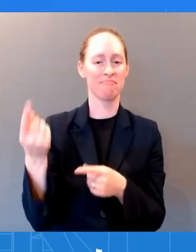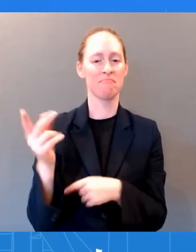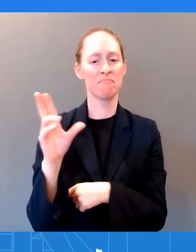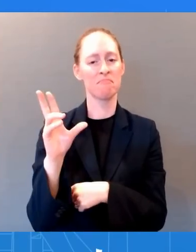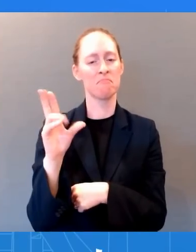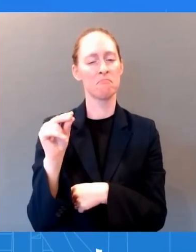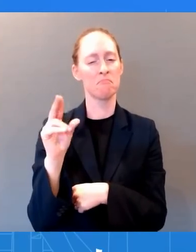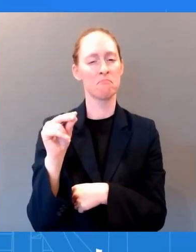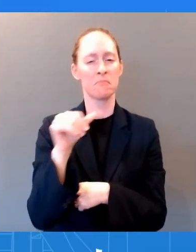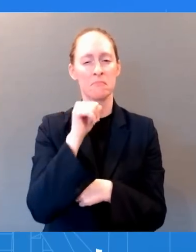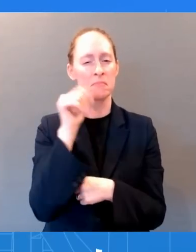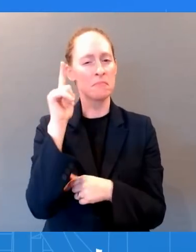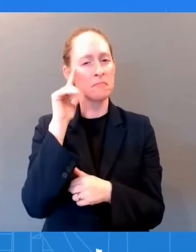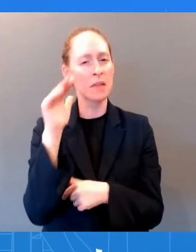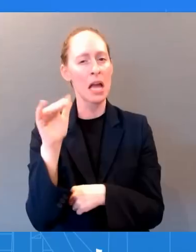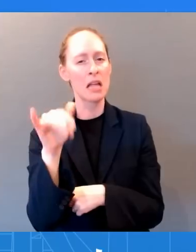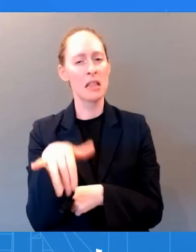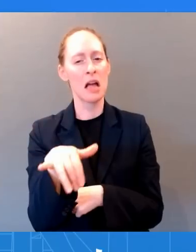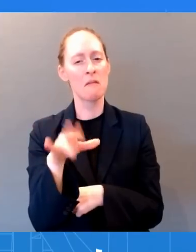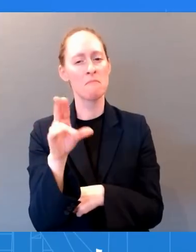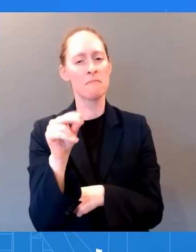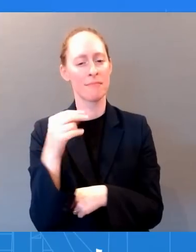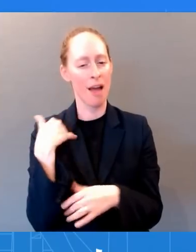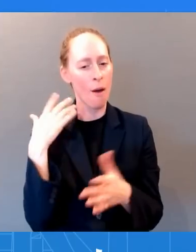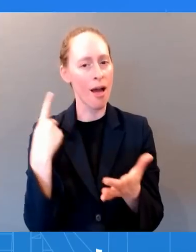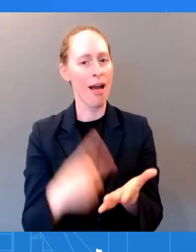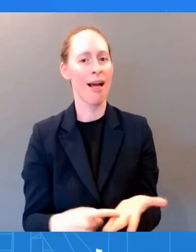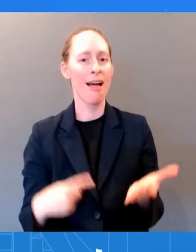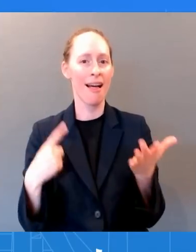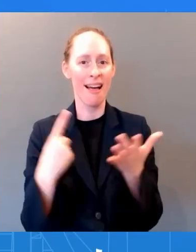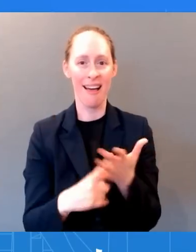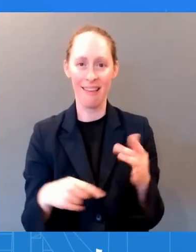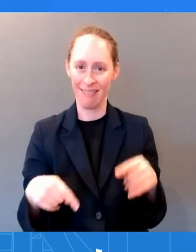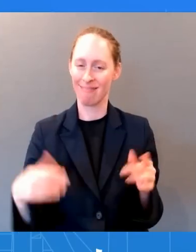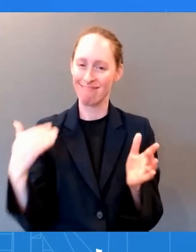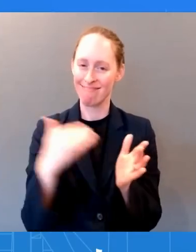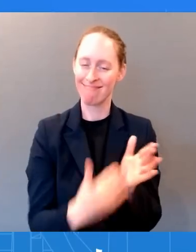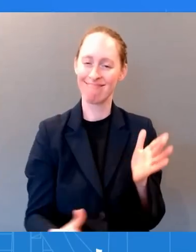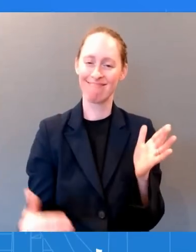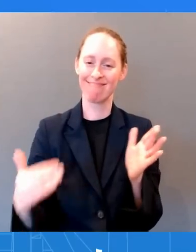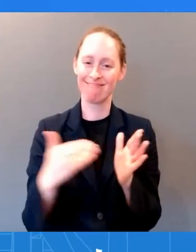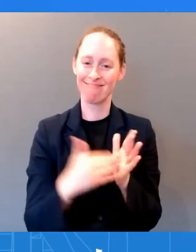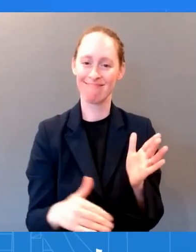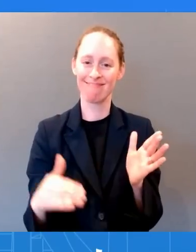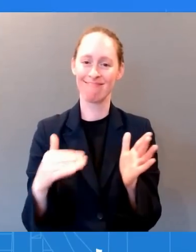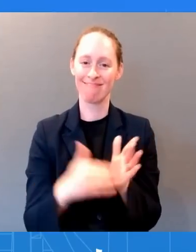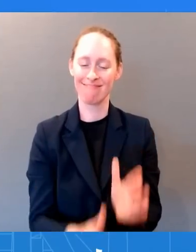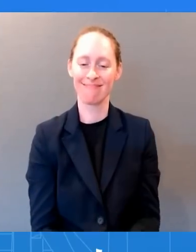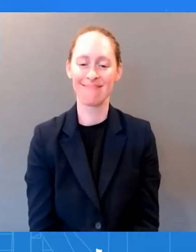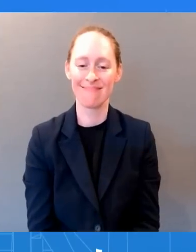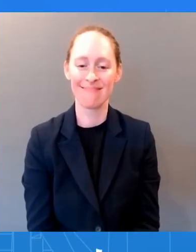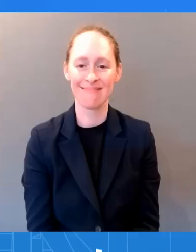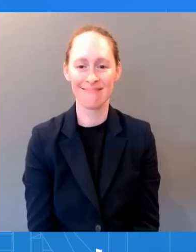Any time you all ask me about what we expect for jobs numbers, we always talk about "we expect a cooling,"